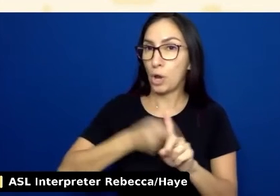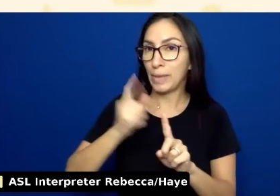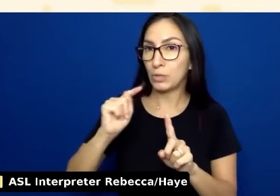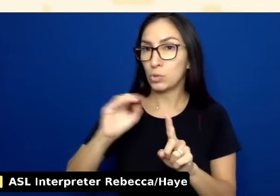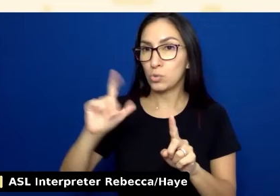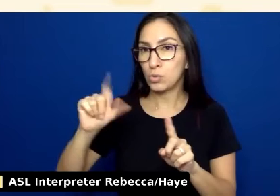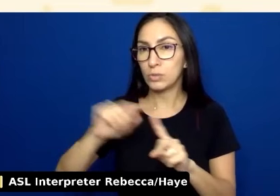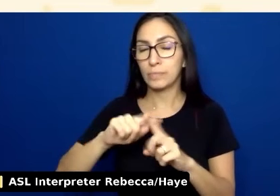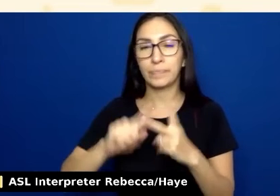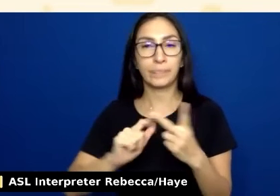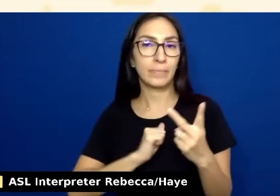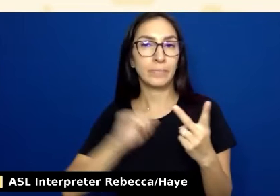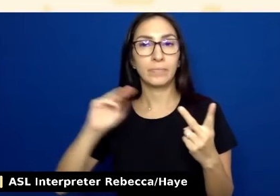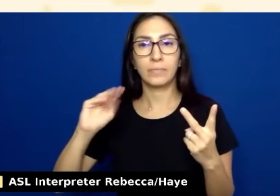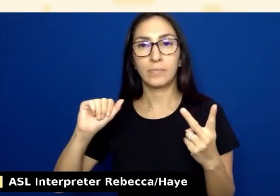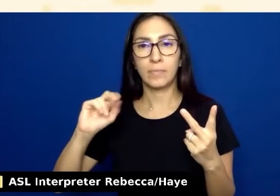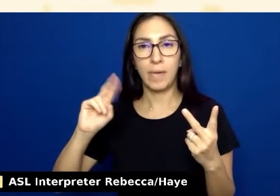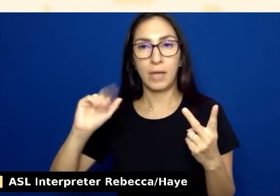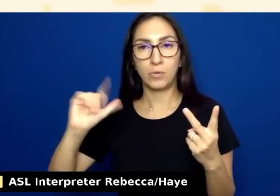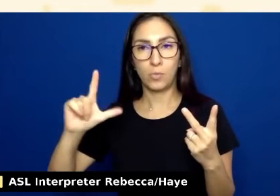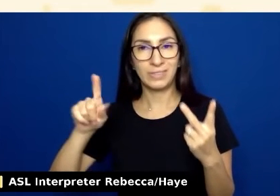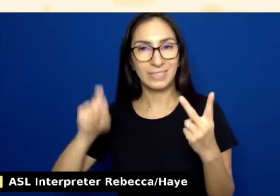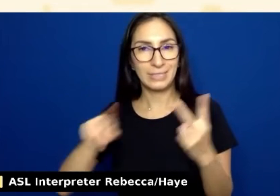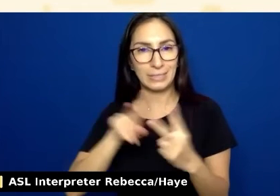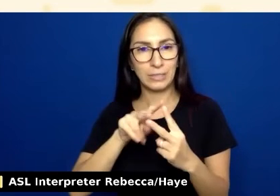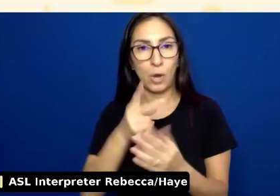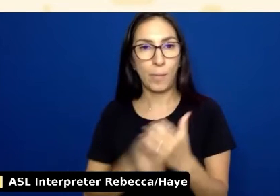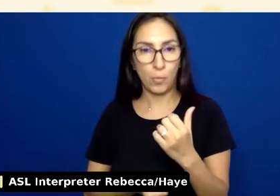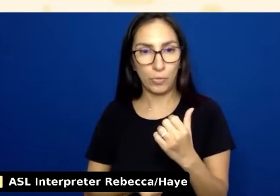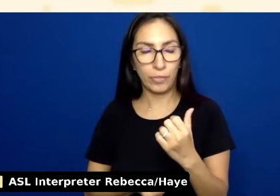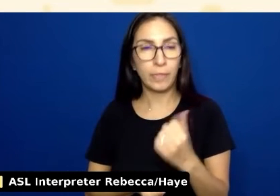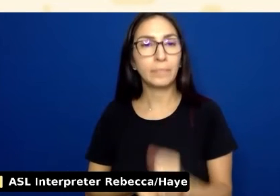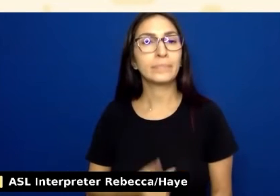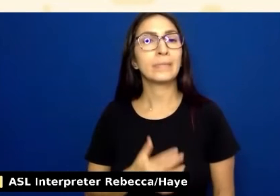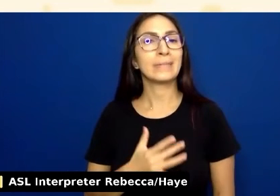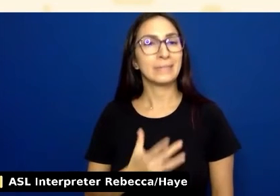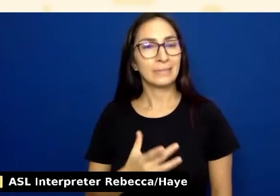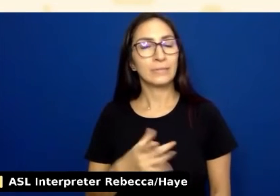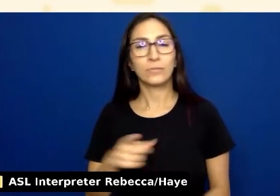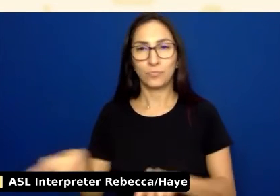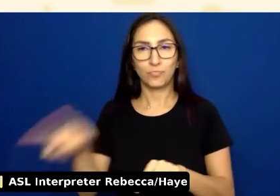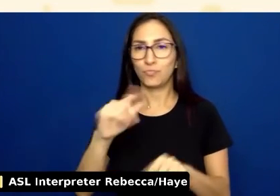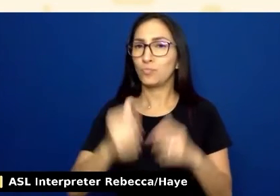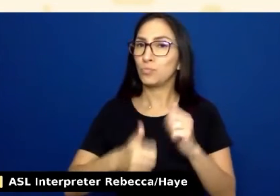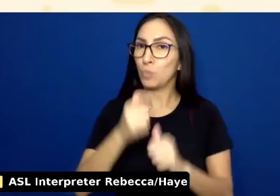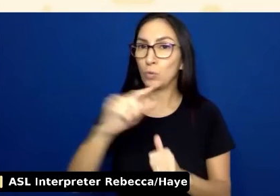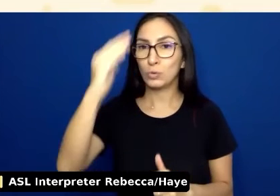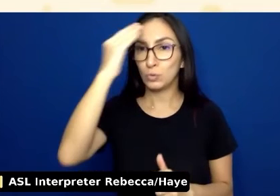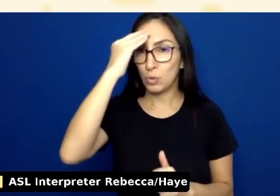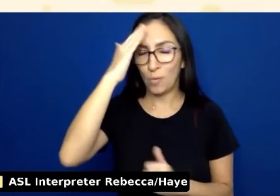But I would like to repeat this. I'm sure all of us know this in the accessibility space;